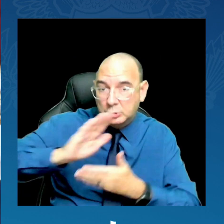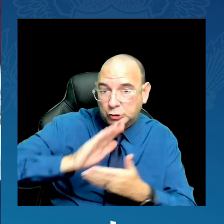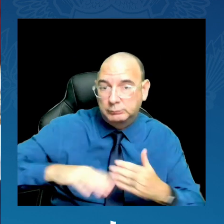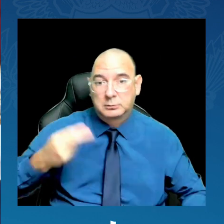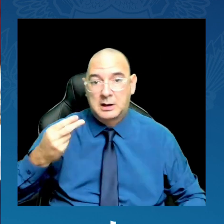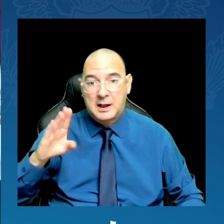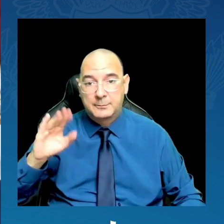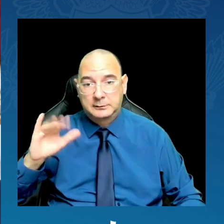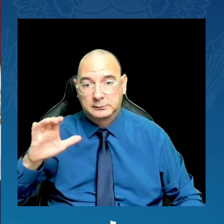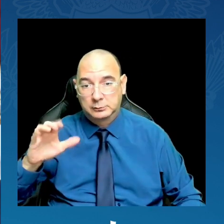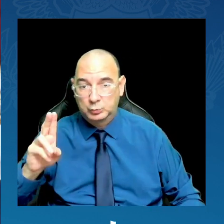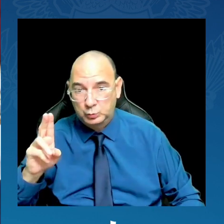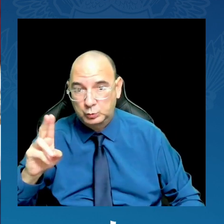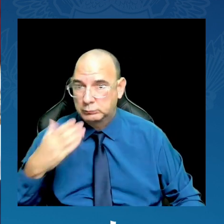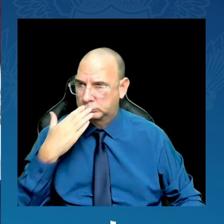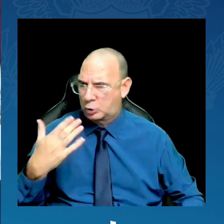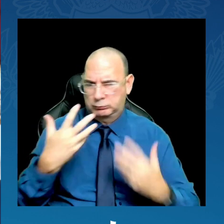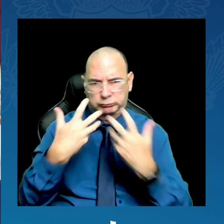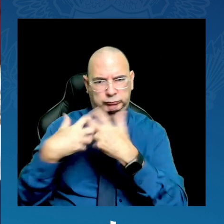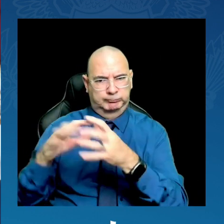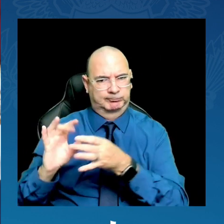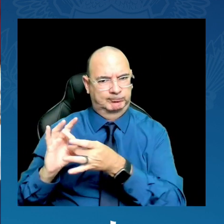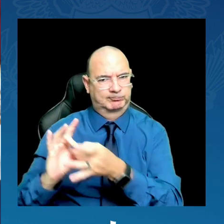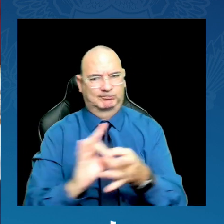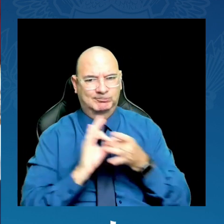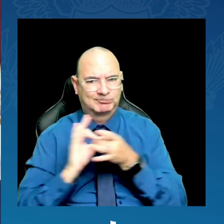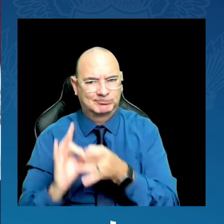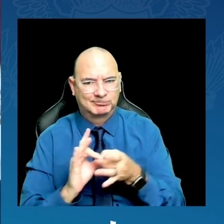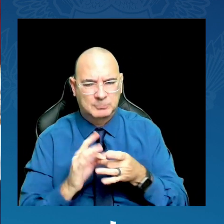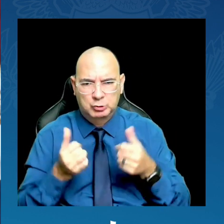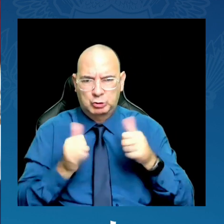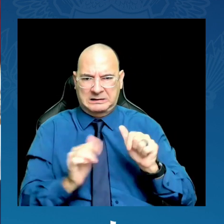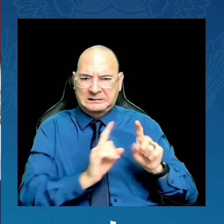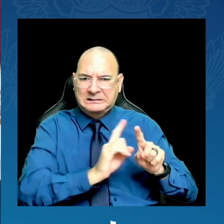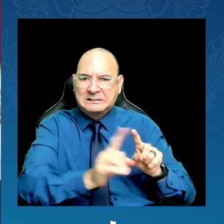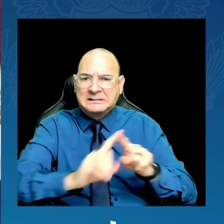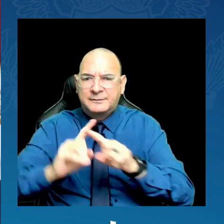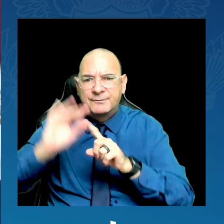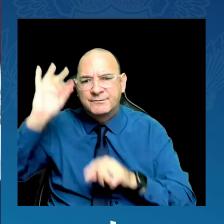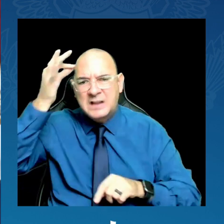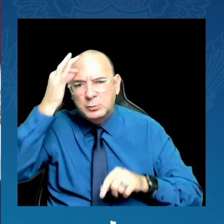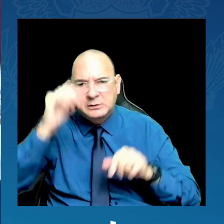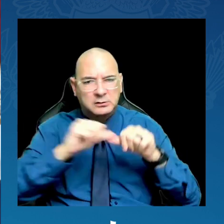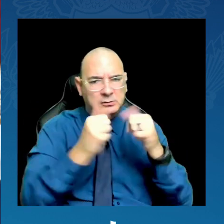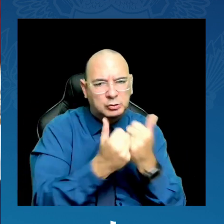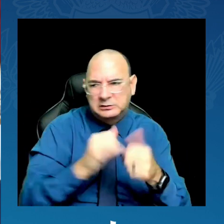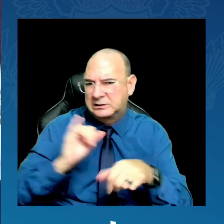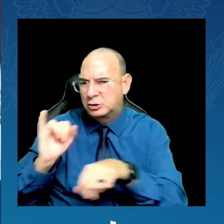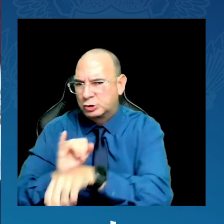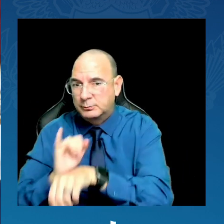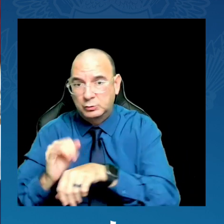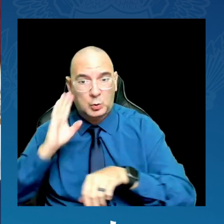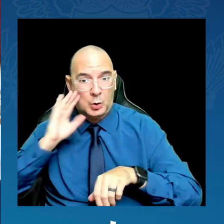across the federal agencies. Academia industry will result in a more strategic approach to partnering